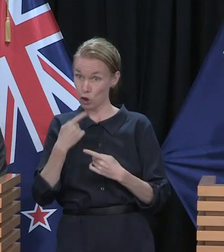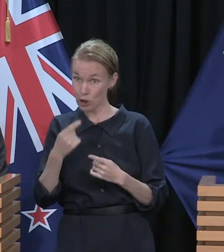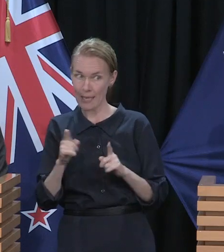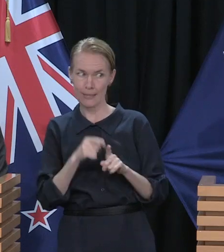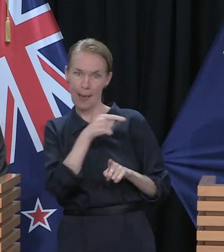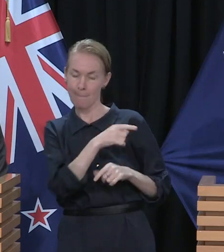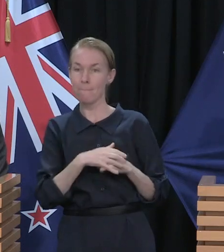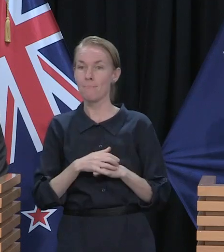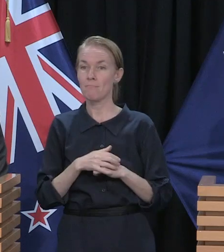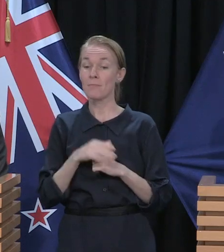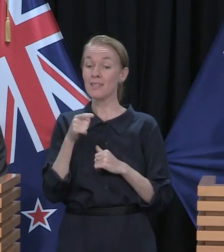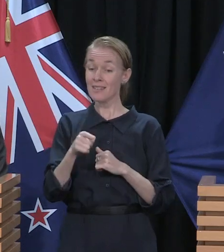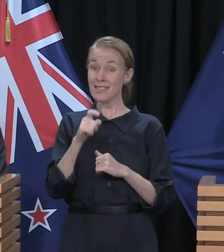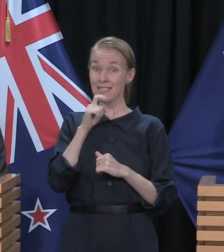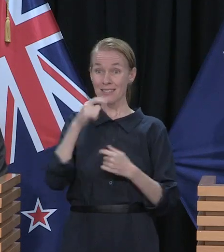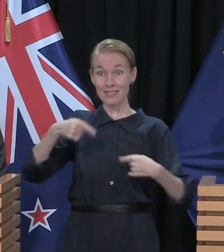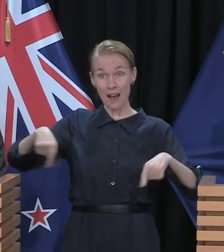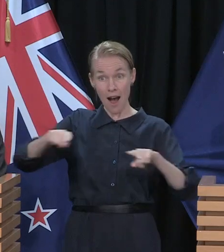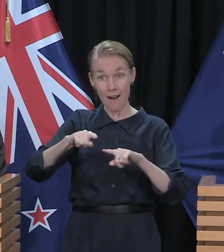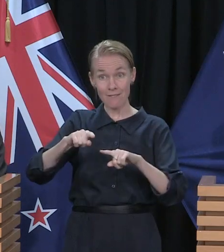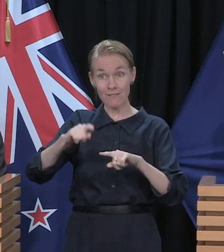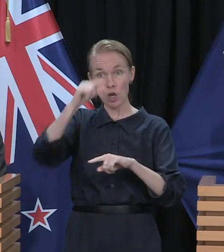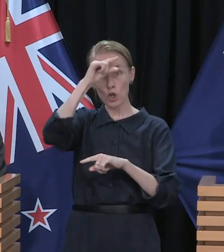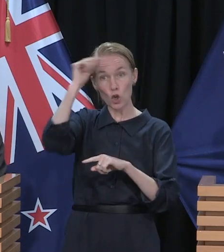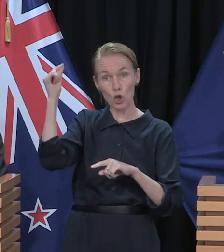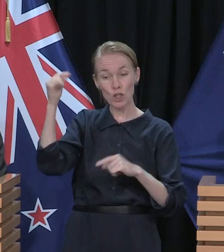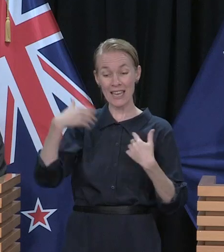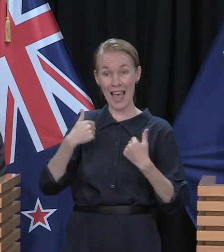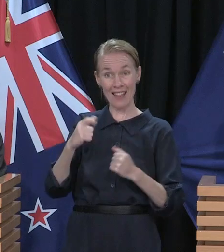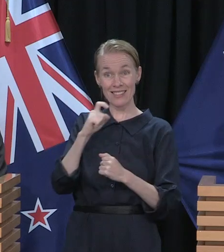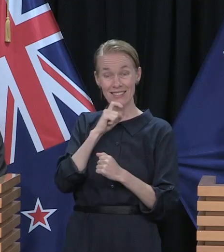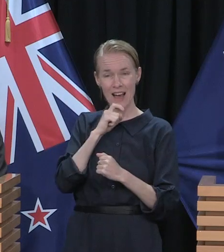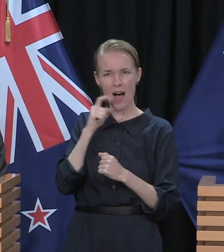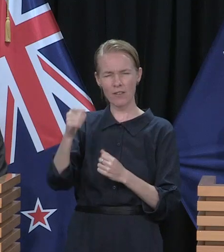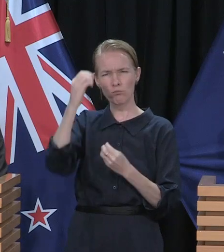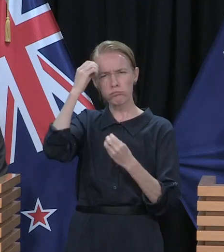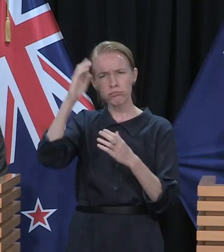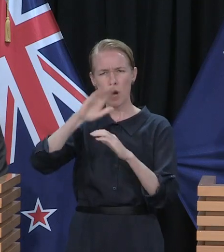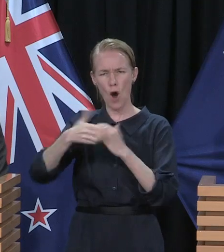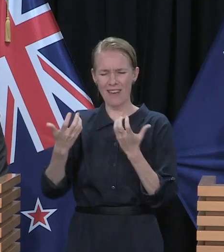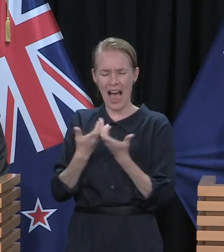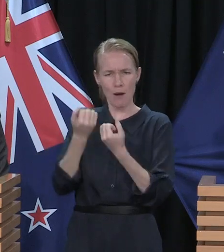heard the Director-General and I both make - people who are undertaking these roles are